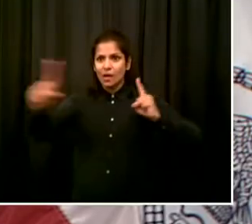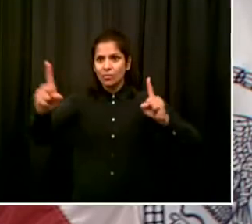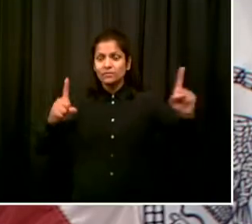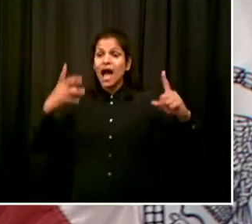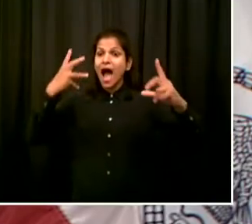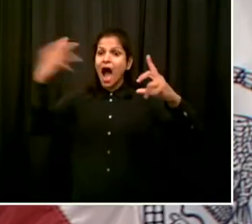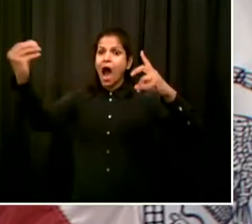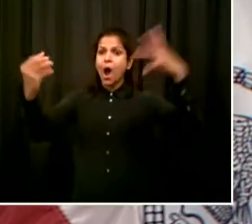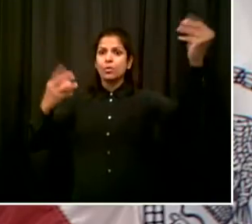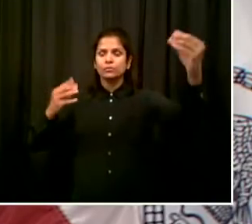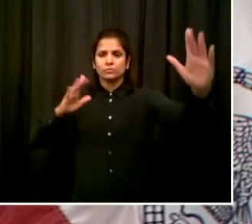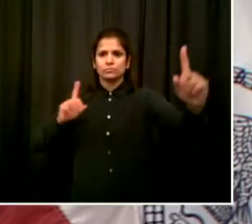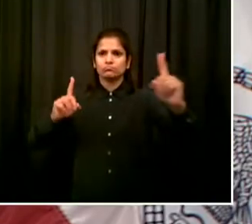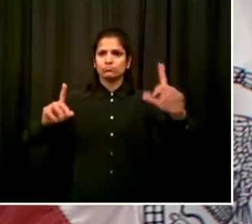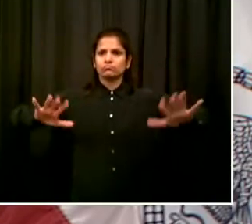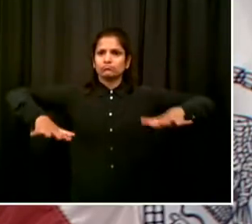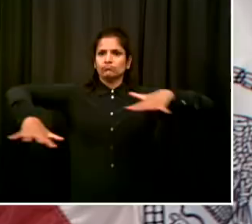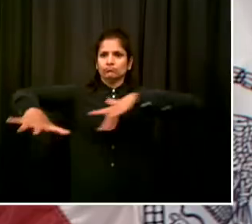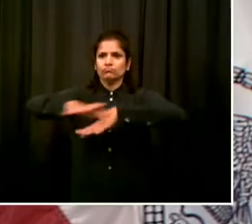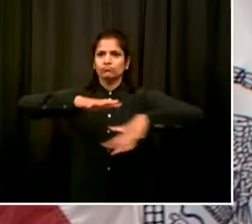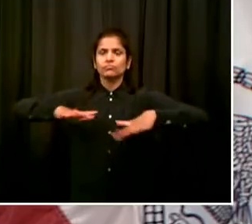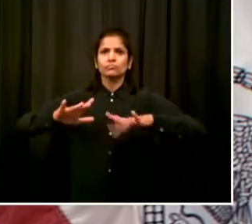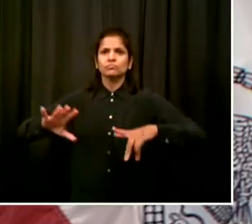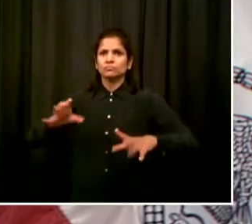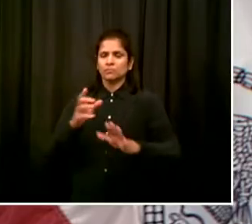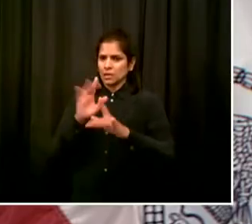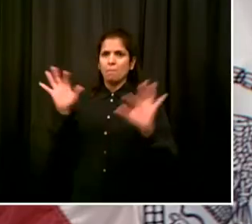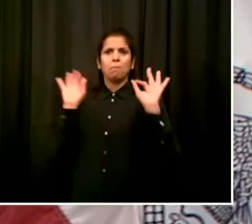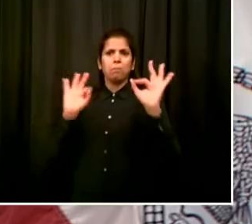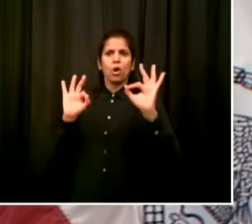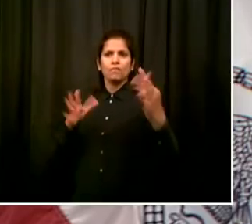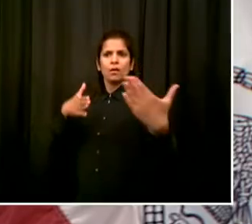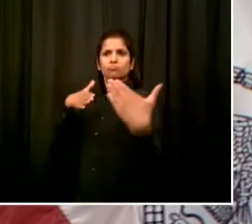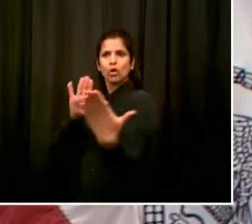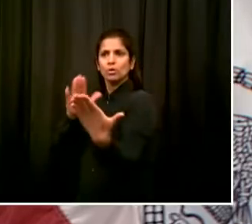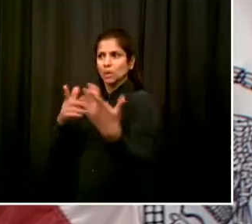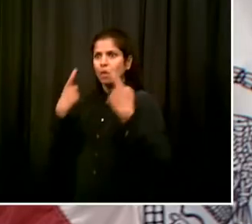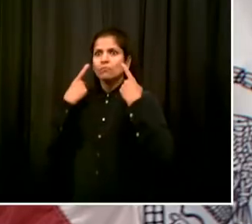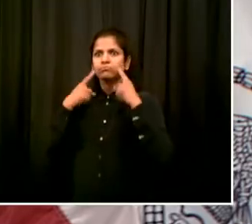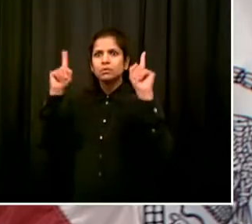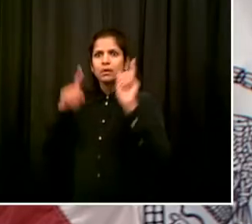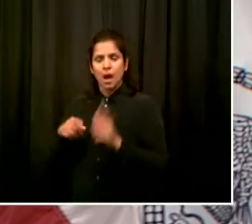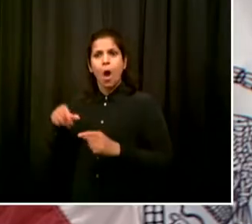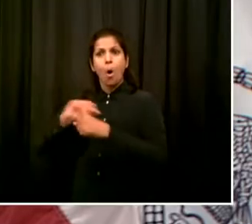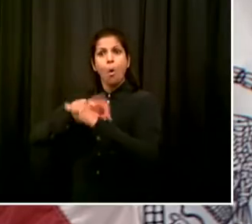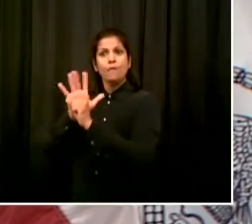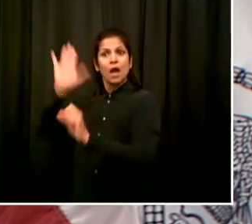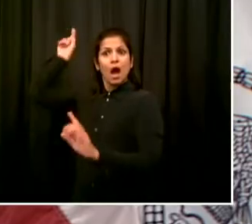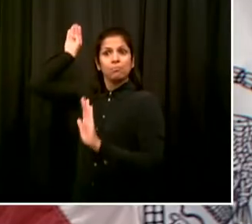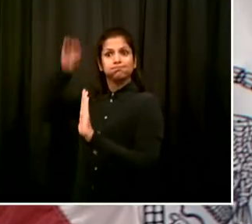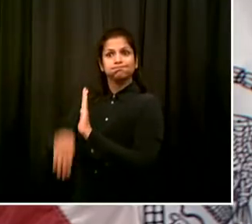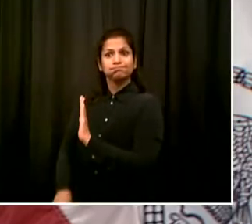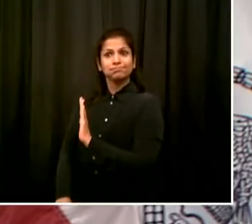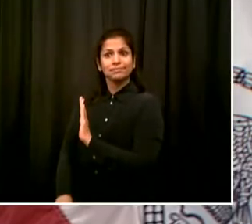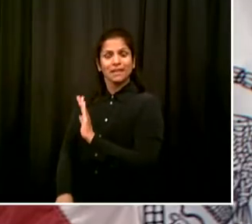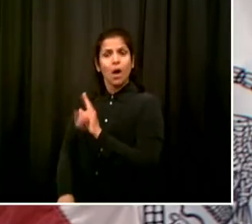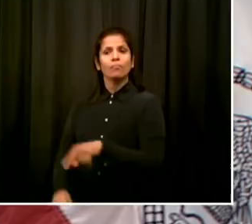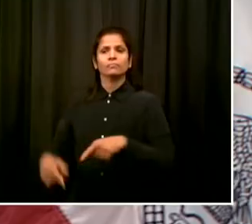DISTANCING AND SHELTER IN PLACE AND THE USE OF THE FACE COVERING THE FOCUS ON OUTDOOR ACTIVITIES IS